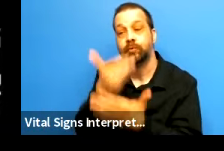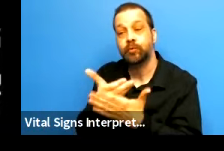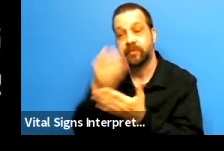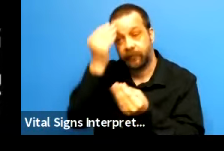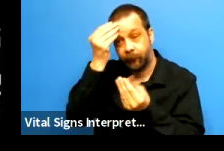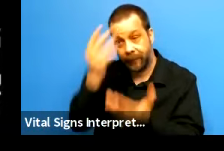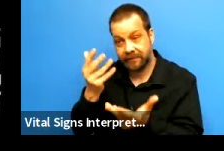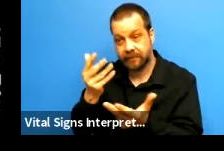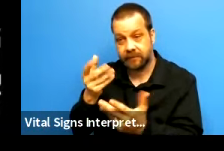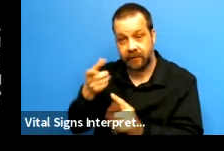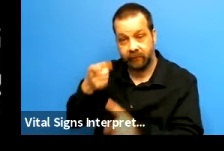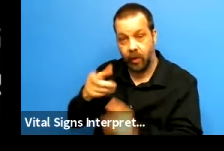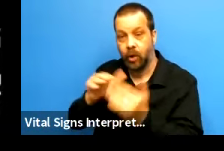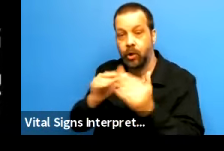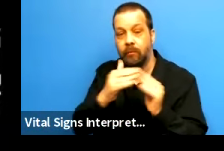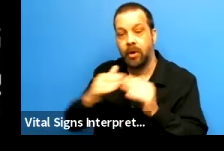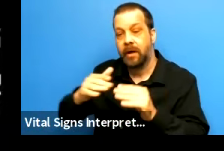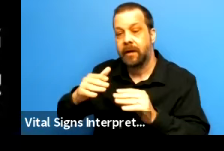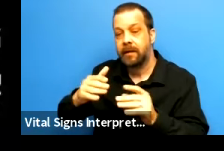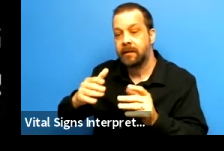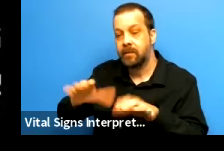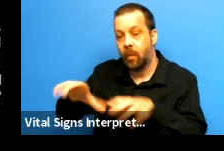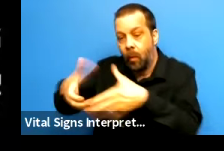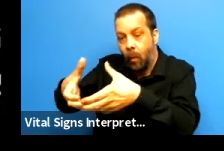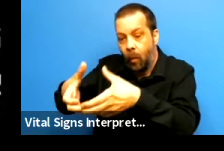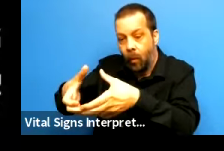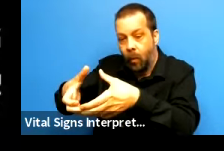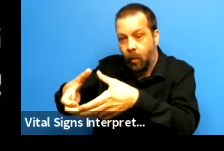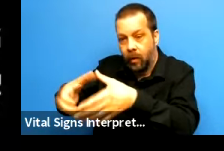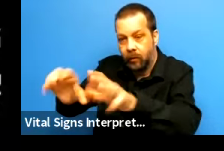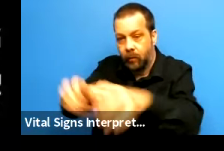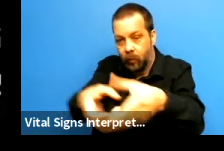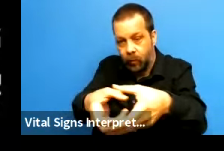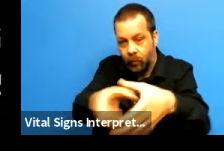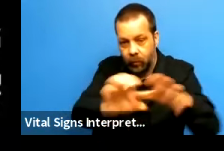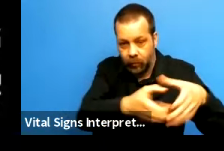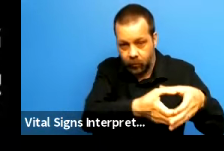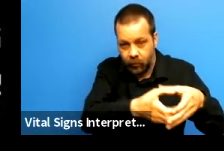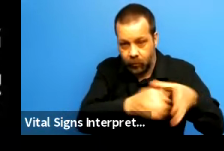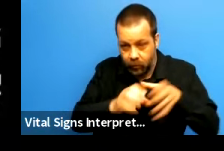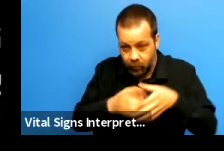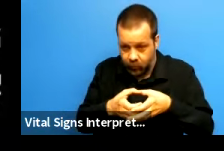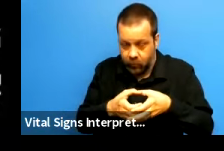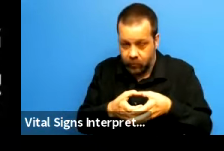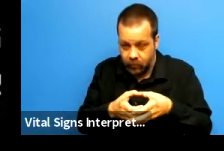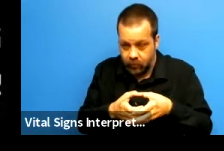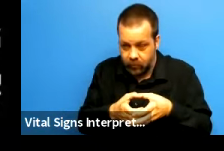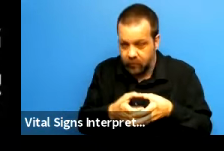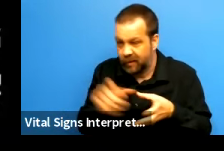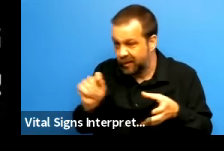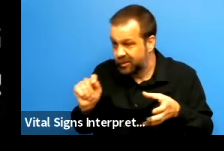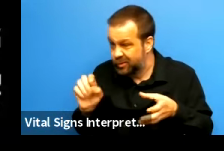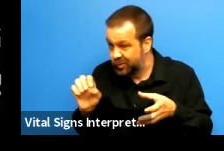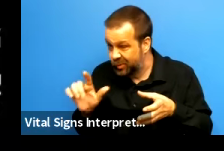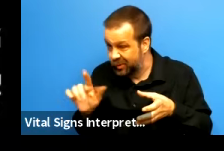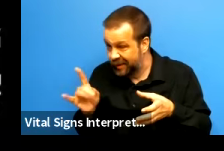for community-based organizations. Looking at the toolkit helps with educating folks.